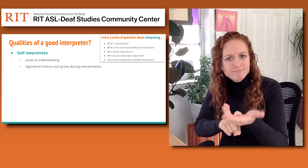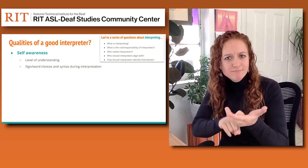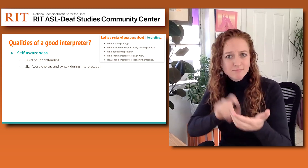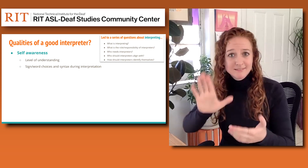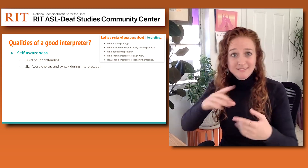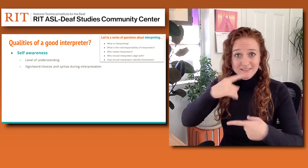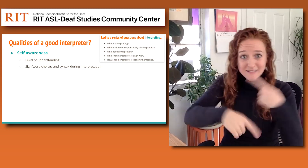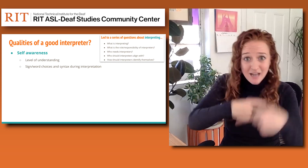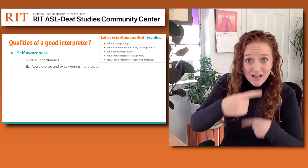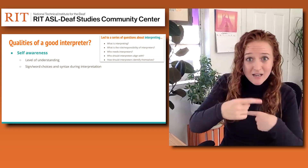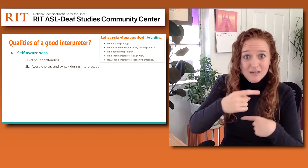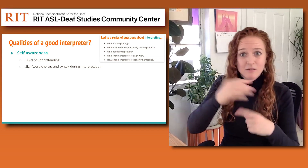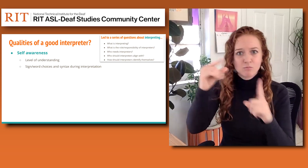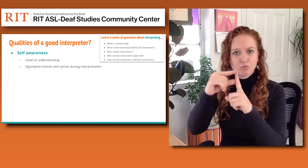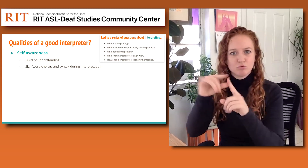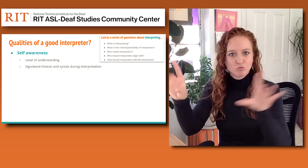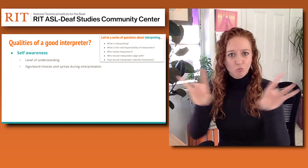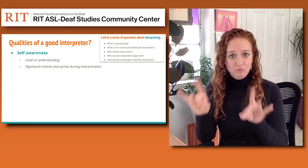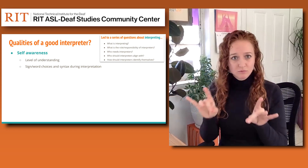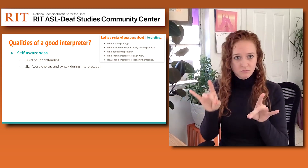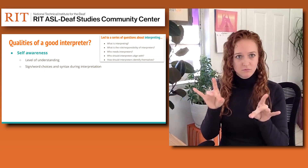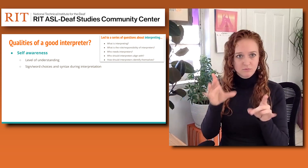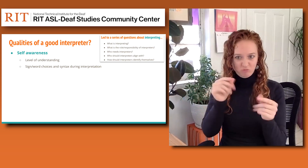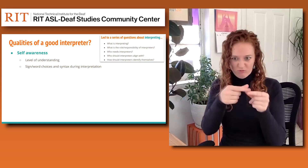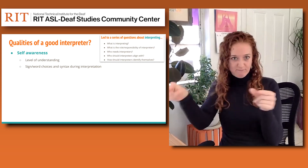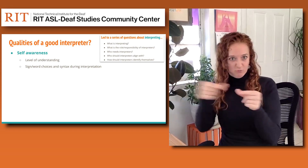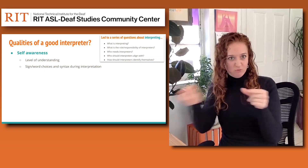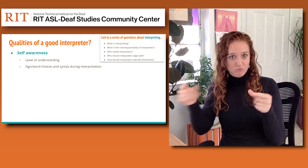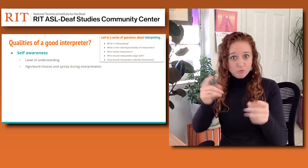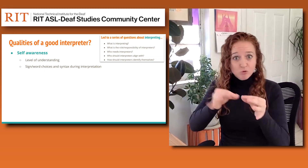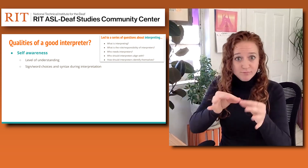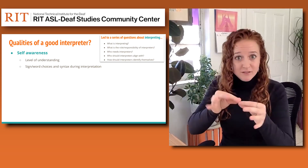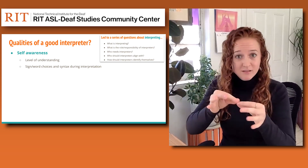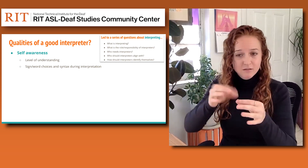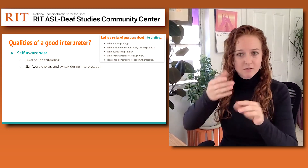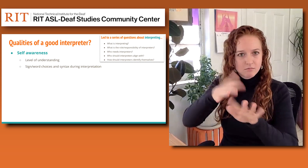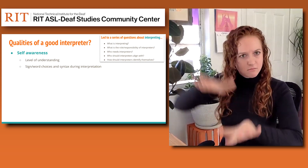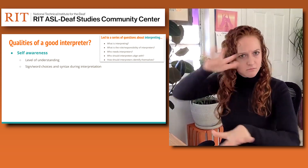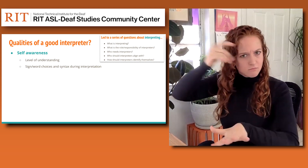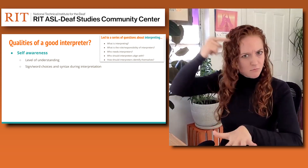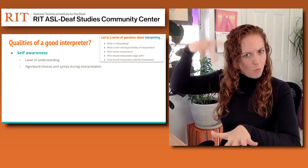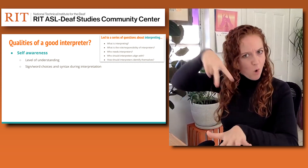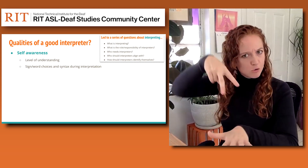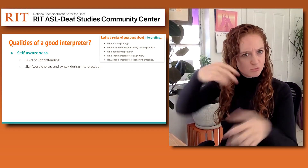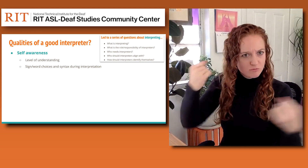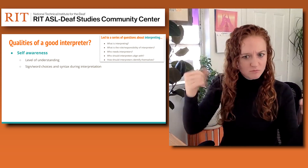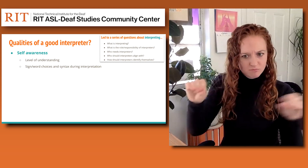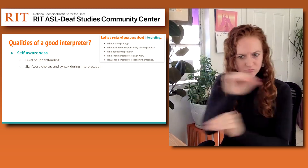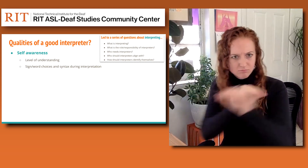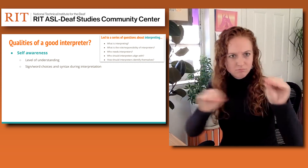They have the ability to recognize signs and words choice in a grammatically intelligent way